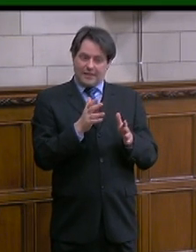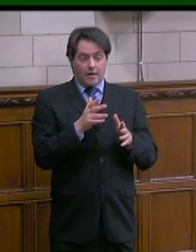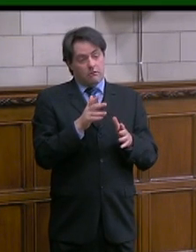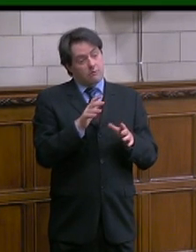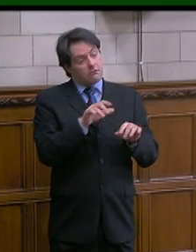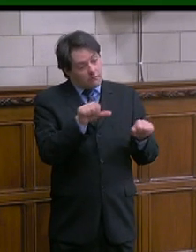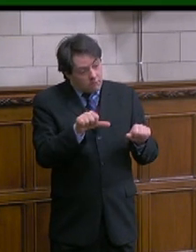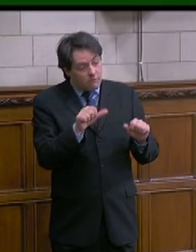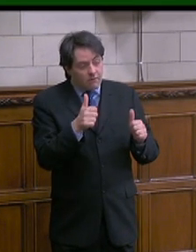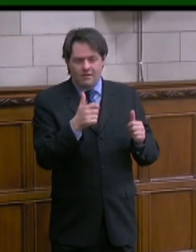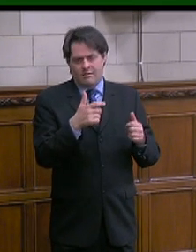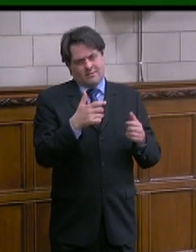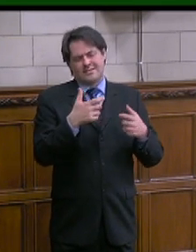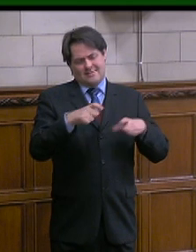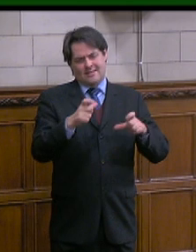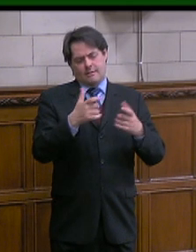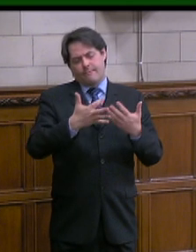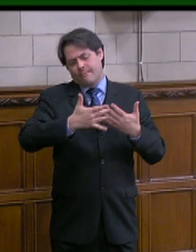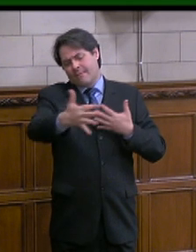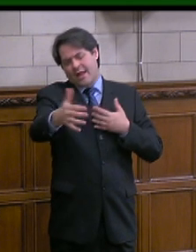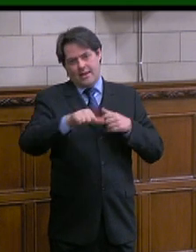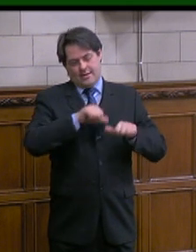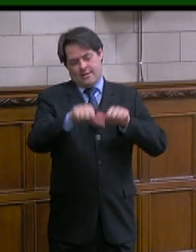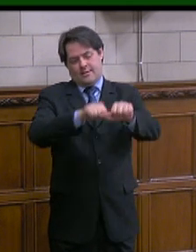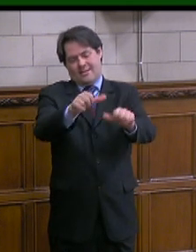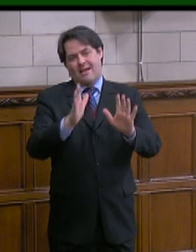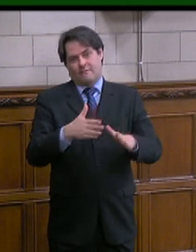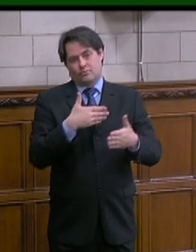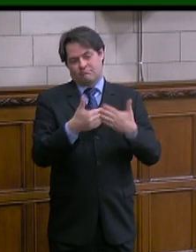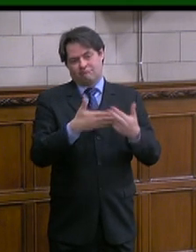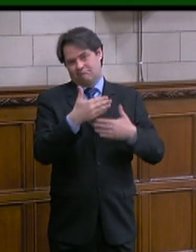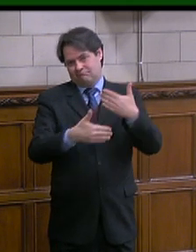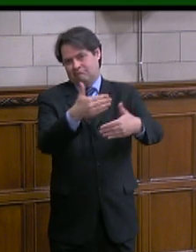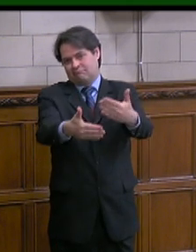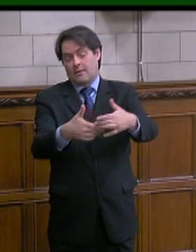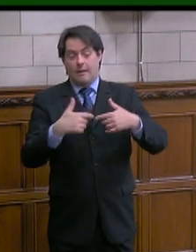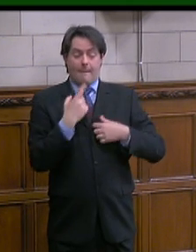A huge number of steps have to be gone through. I presided over the reforms to GCSEs since 2010.